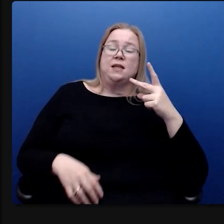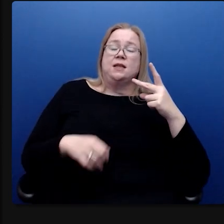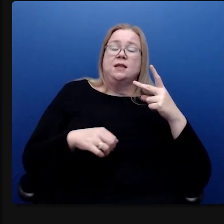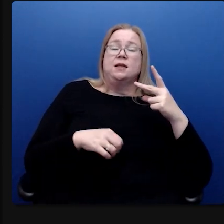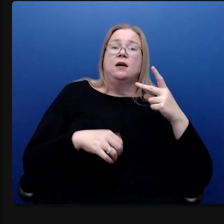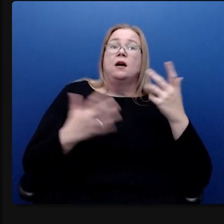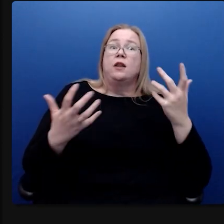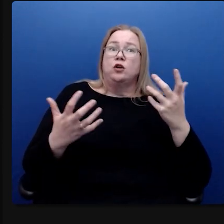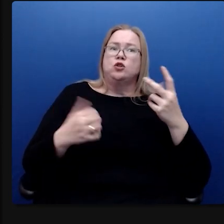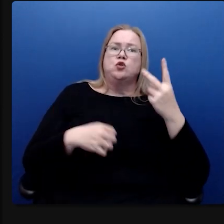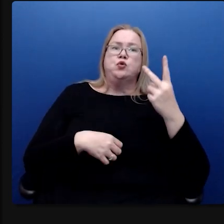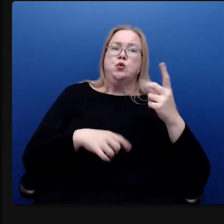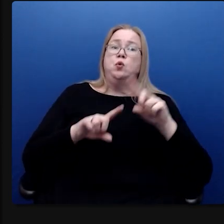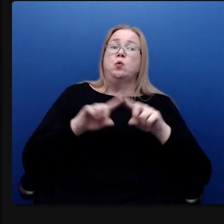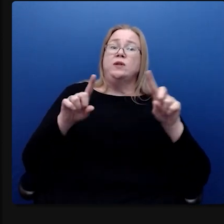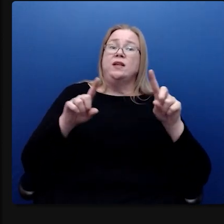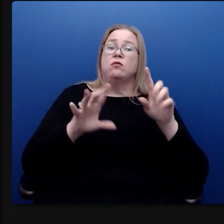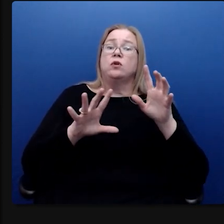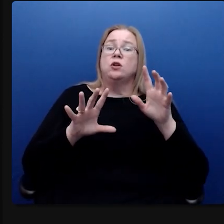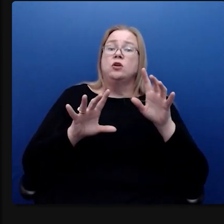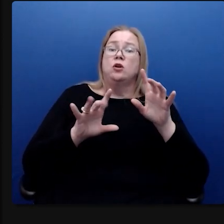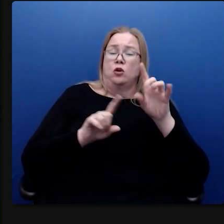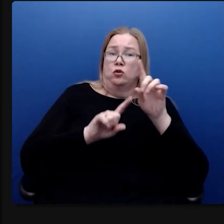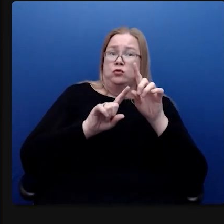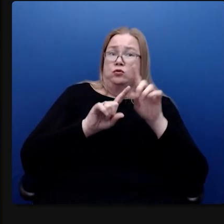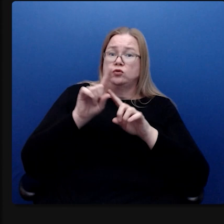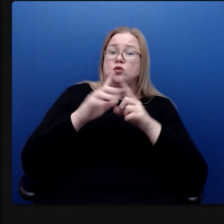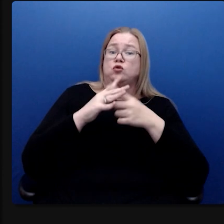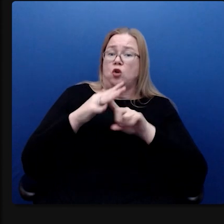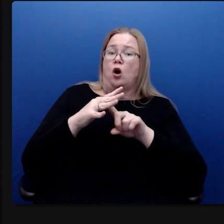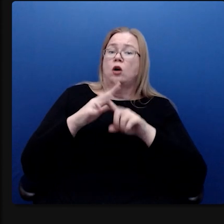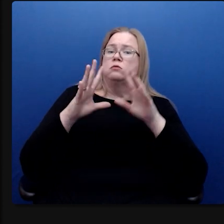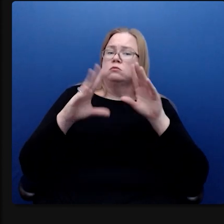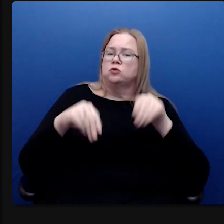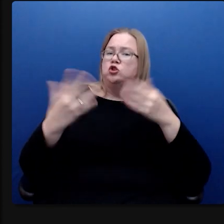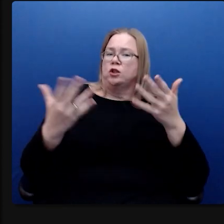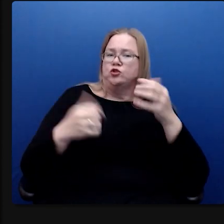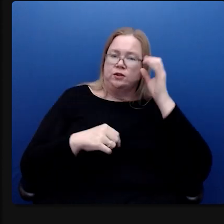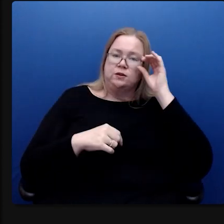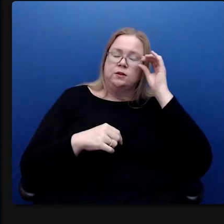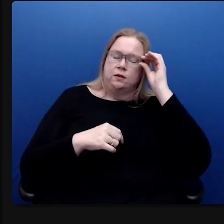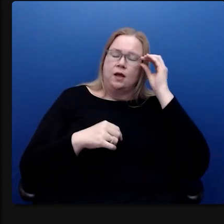you can see there's two different star notated suggestions.